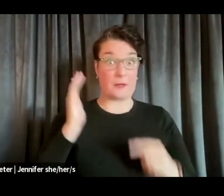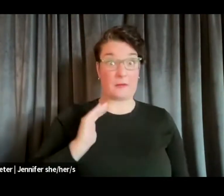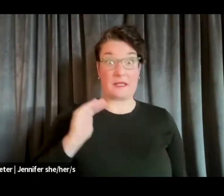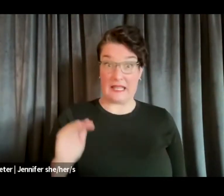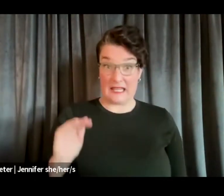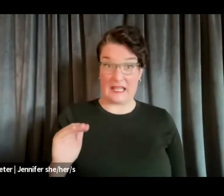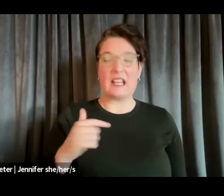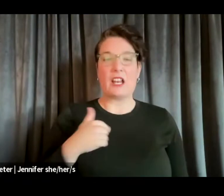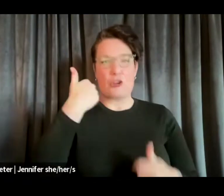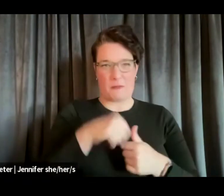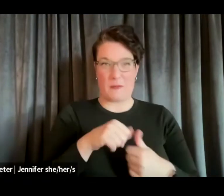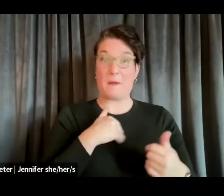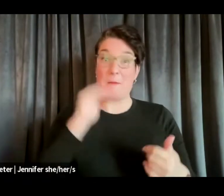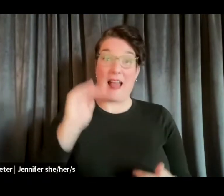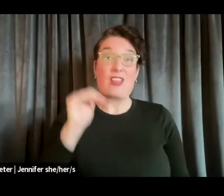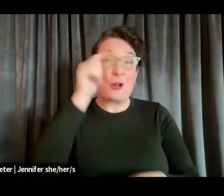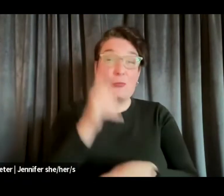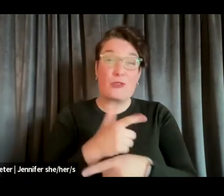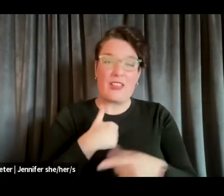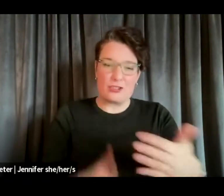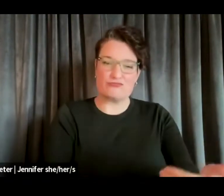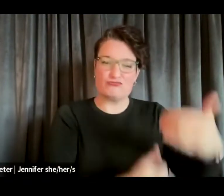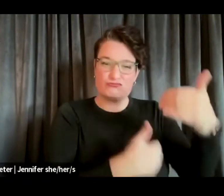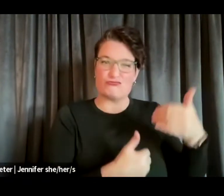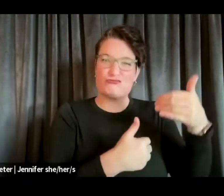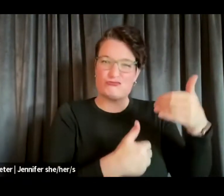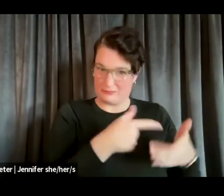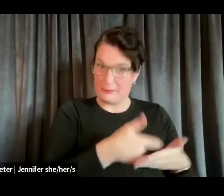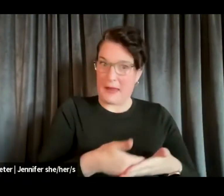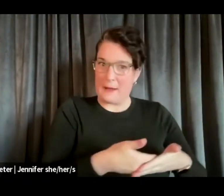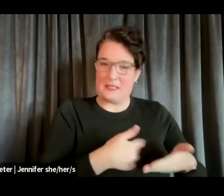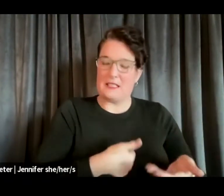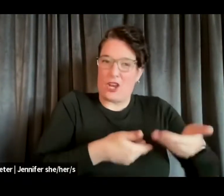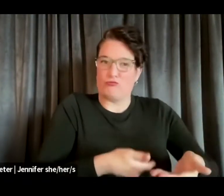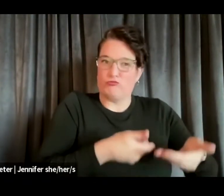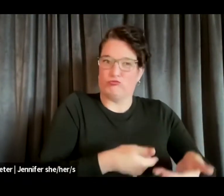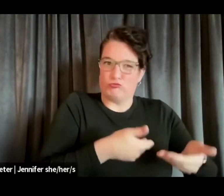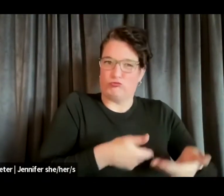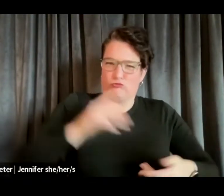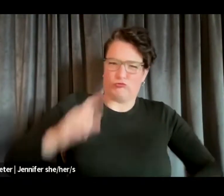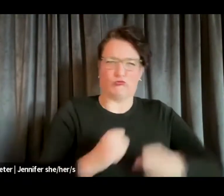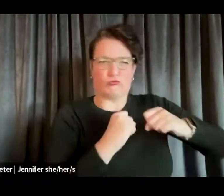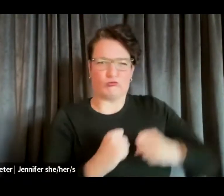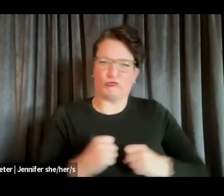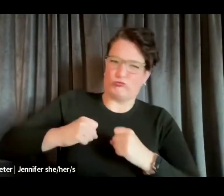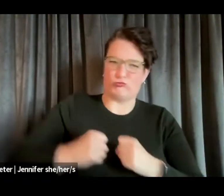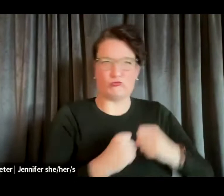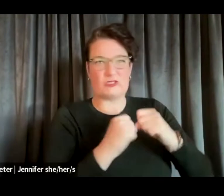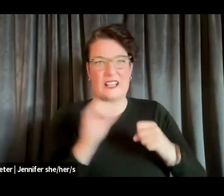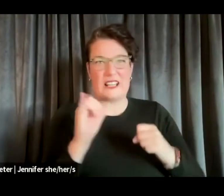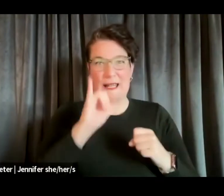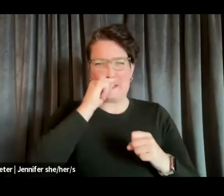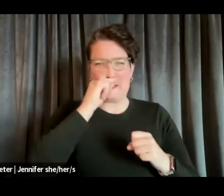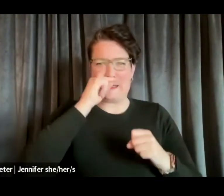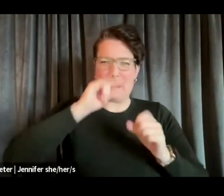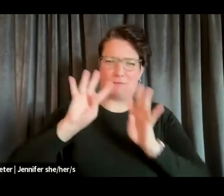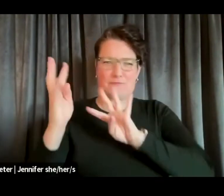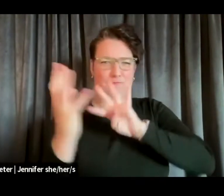carrying my little brother around. He was a baby and this like the kids, like March in a circle around the